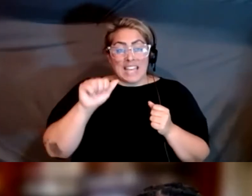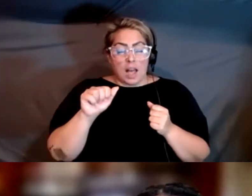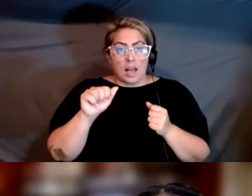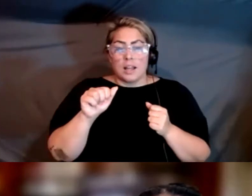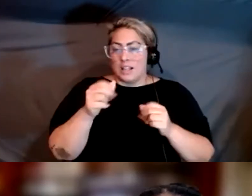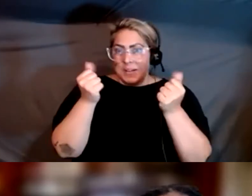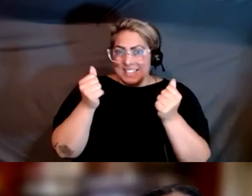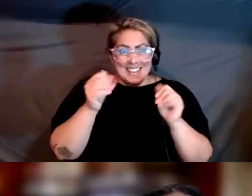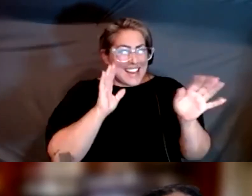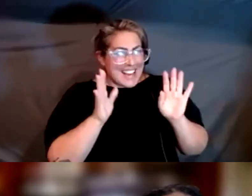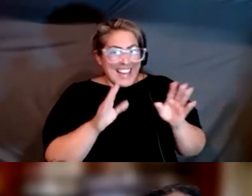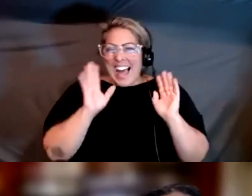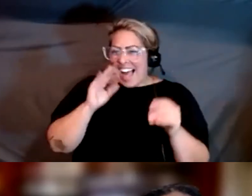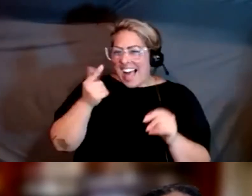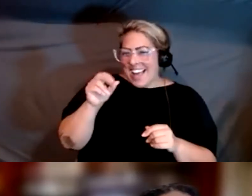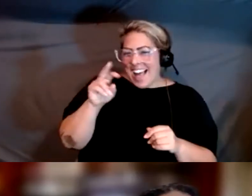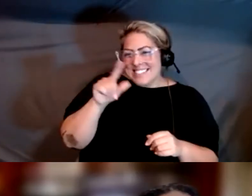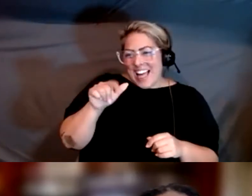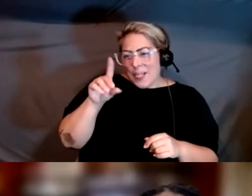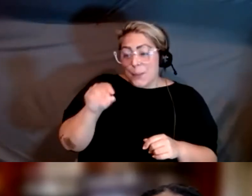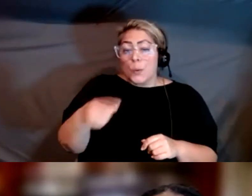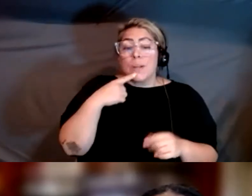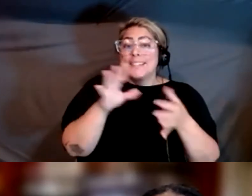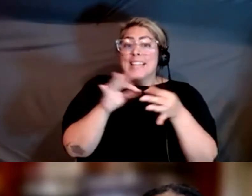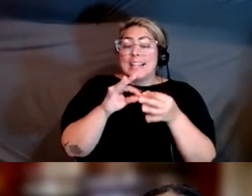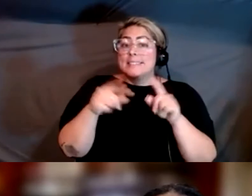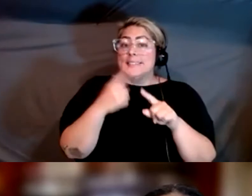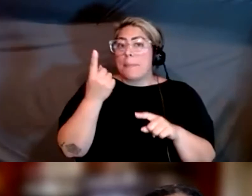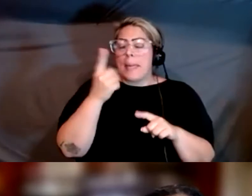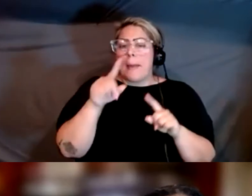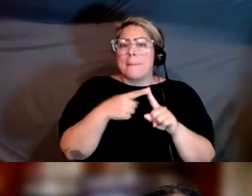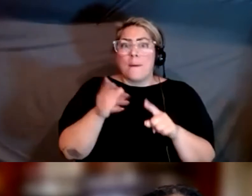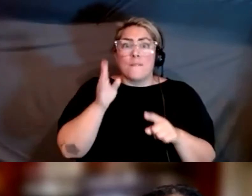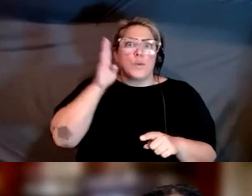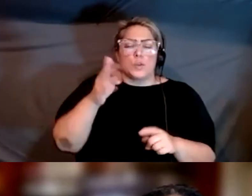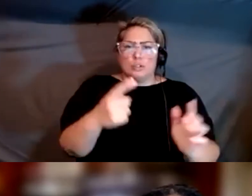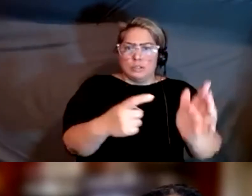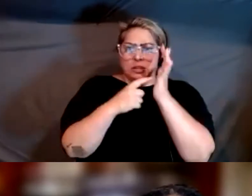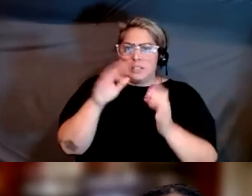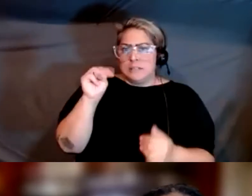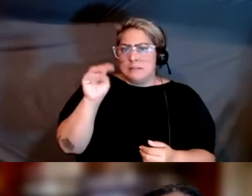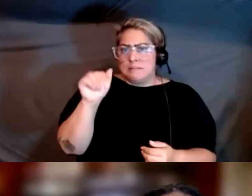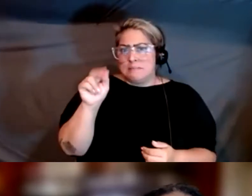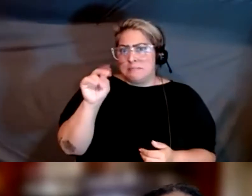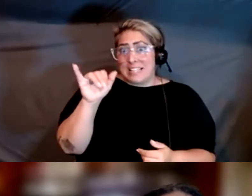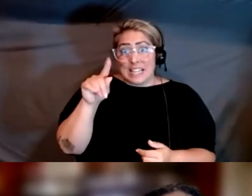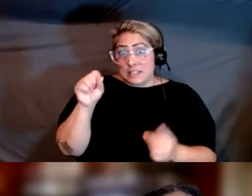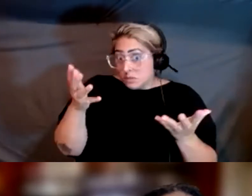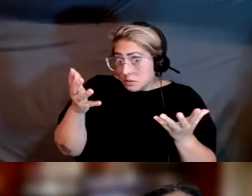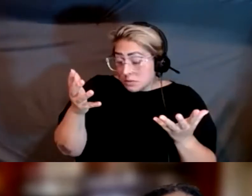mandates. If those -- GONZALO: An example of that is right